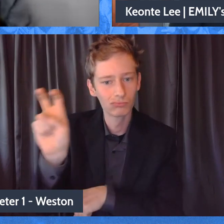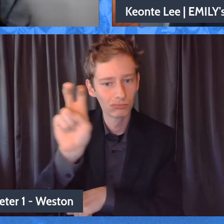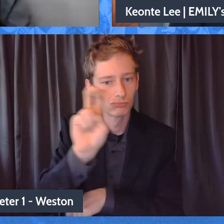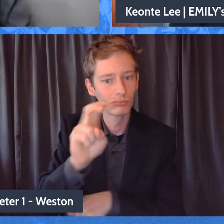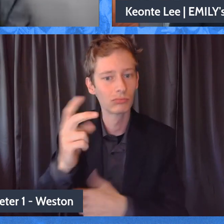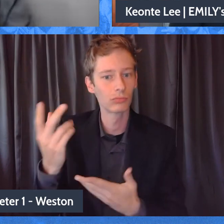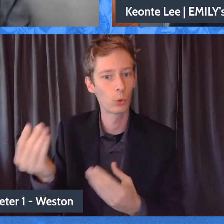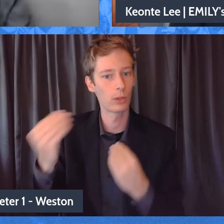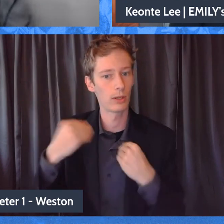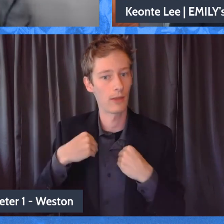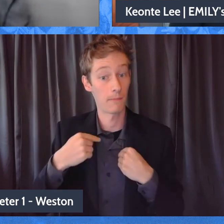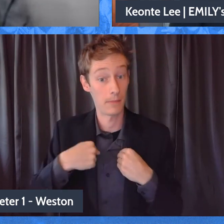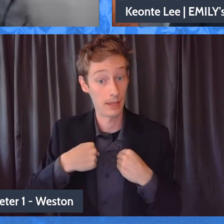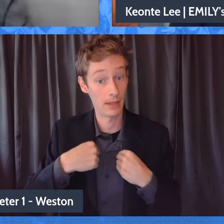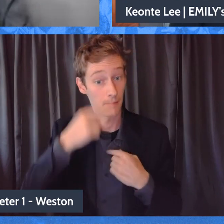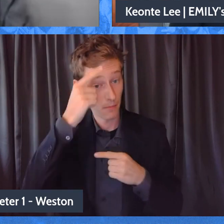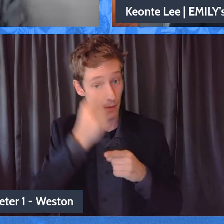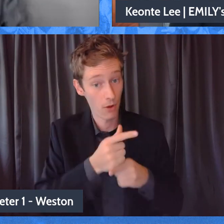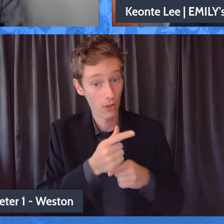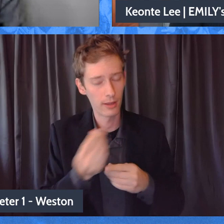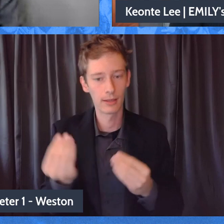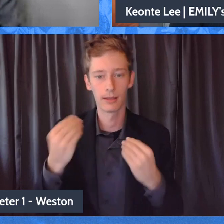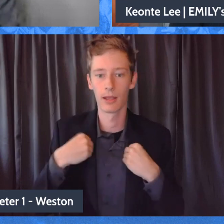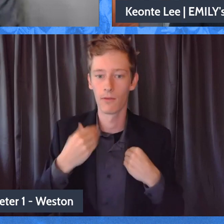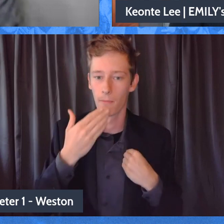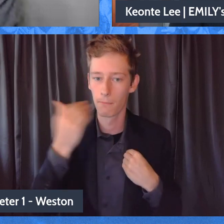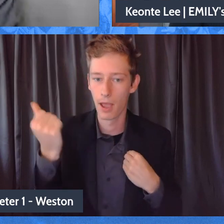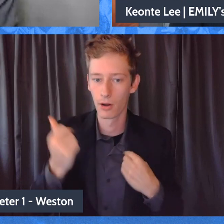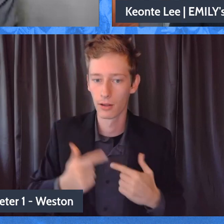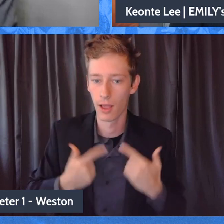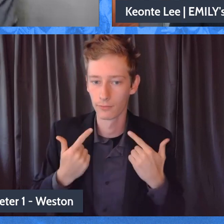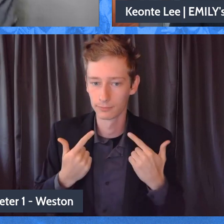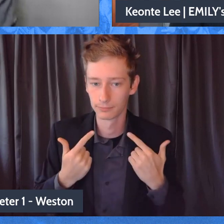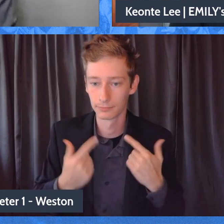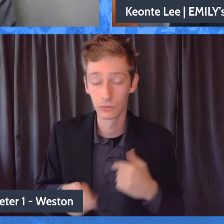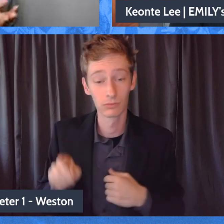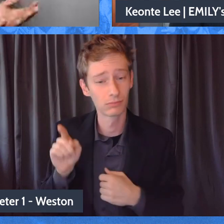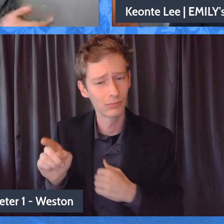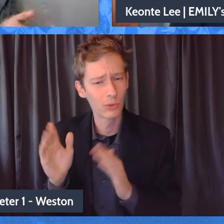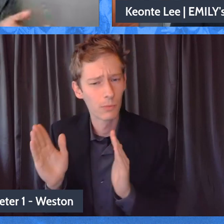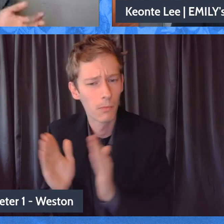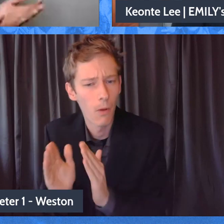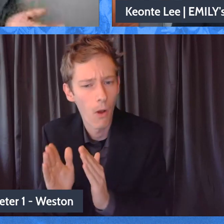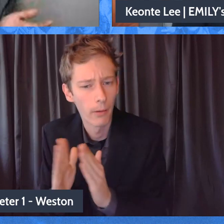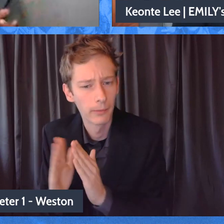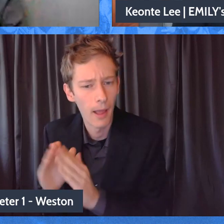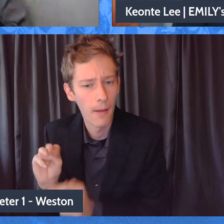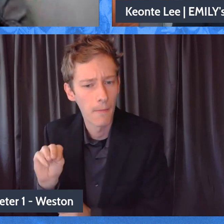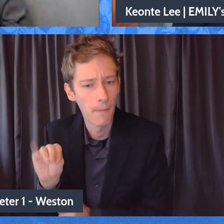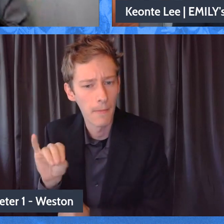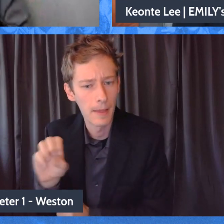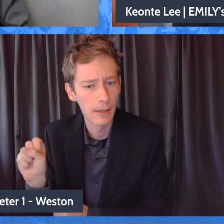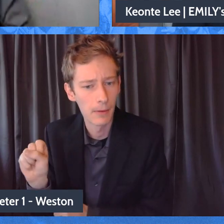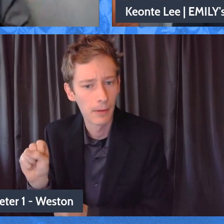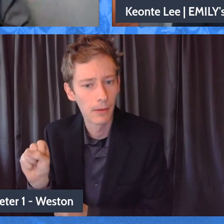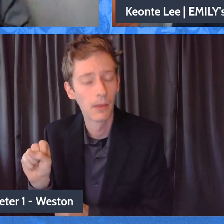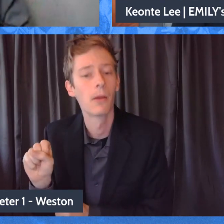And so I went from a small town in Mississippi to a premiere historically black college